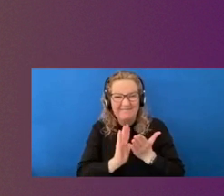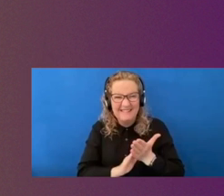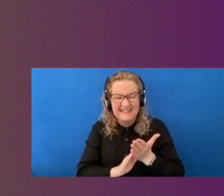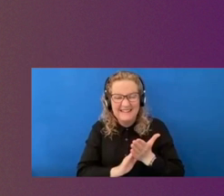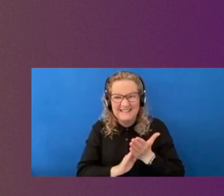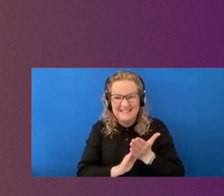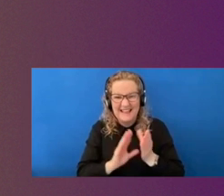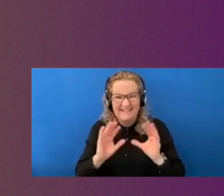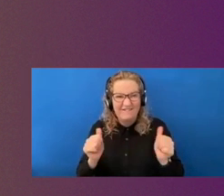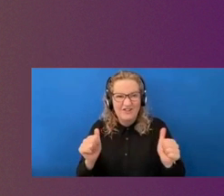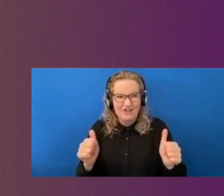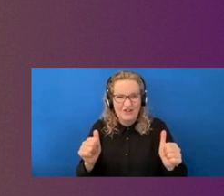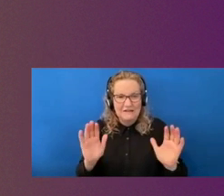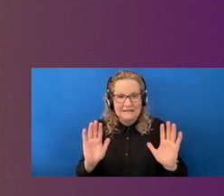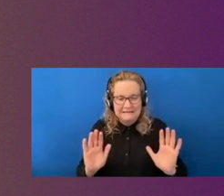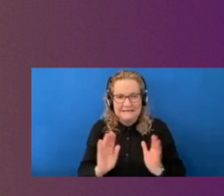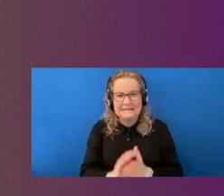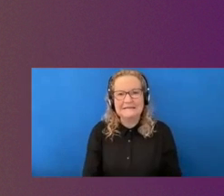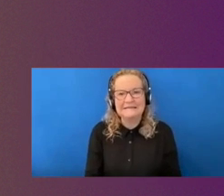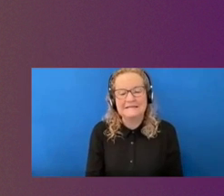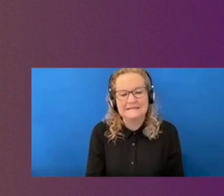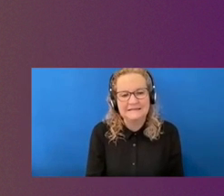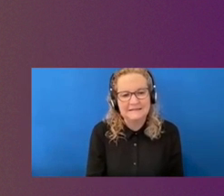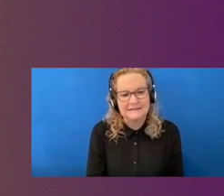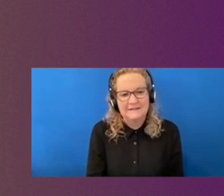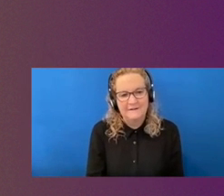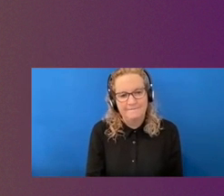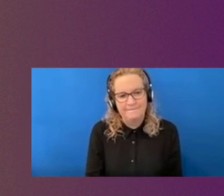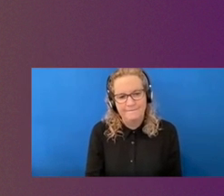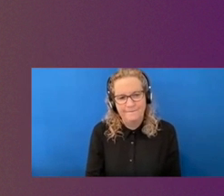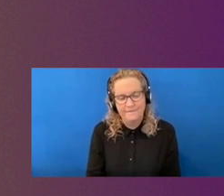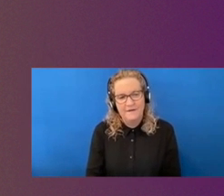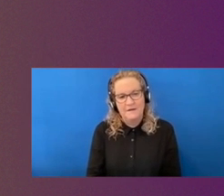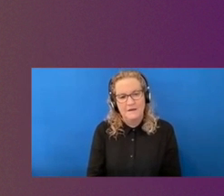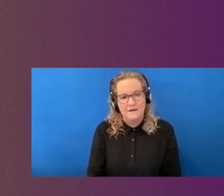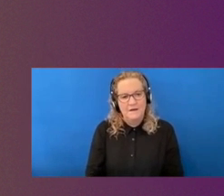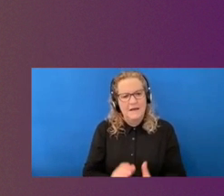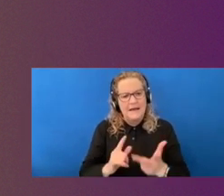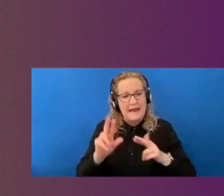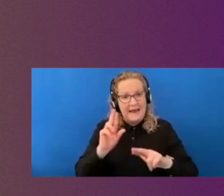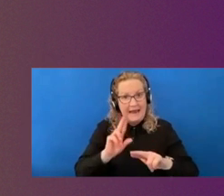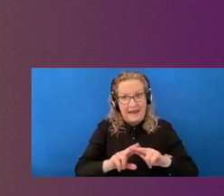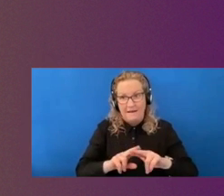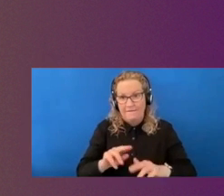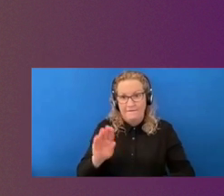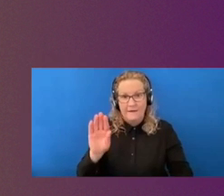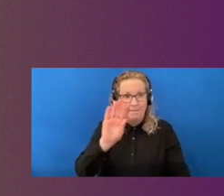so what I might do is if our panelists want to open the q a box I don't know if any of you want